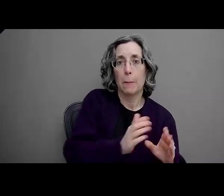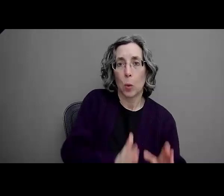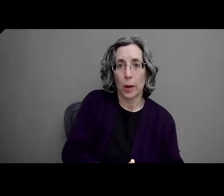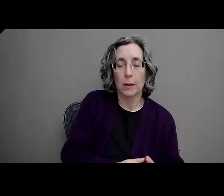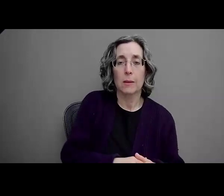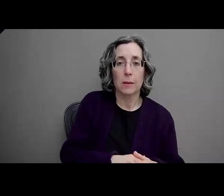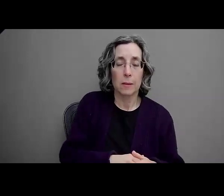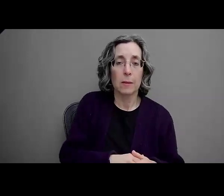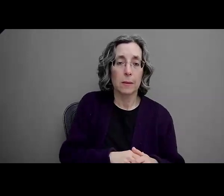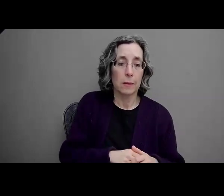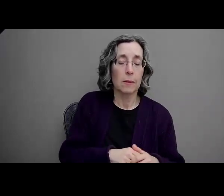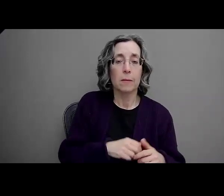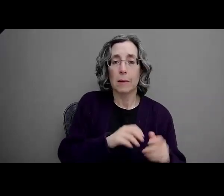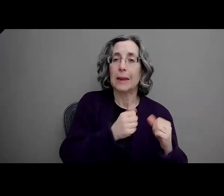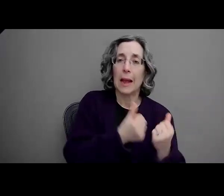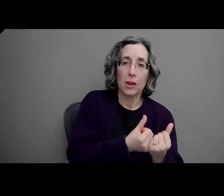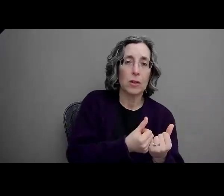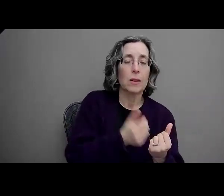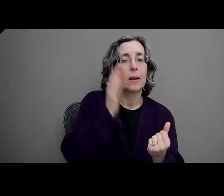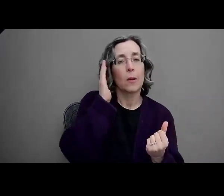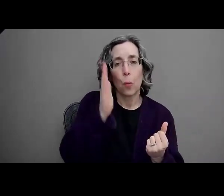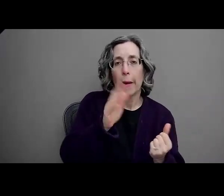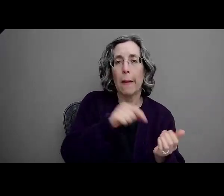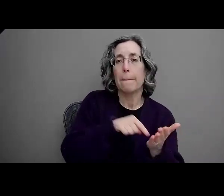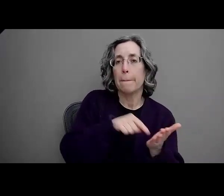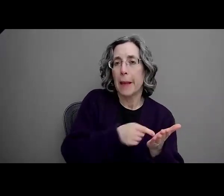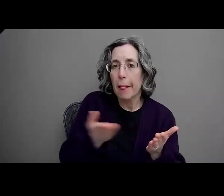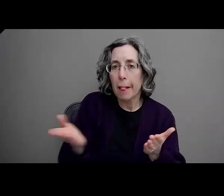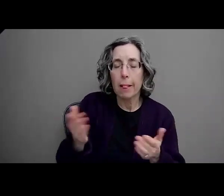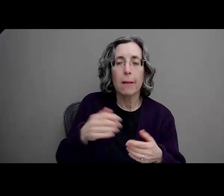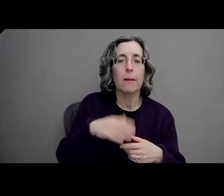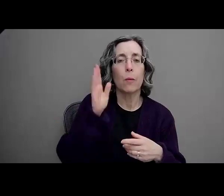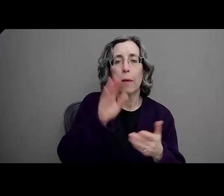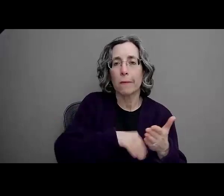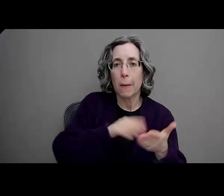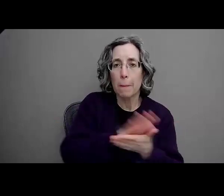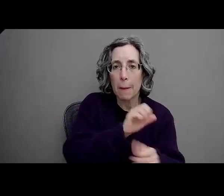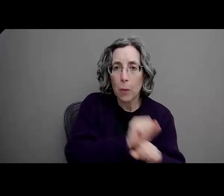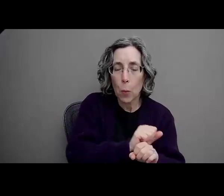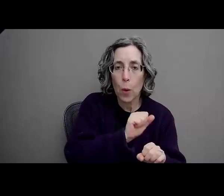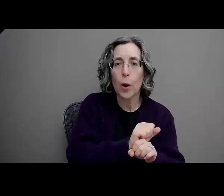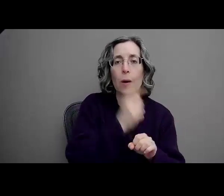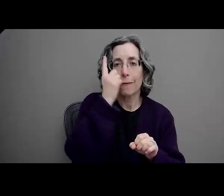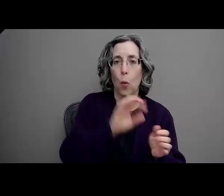those agencies, and the agency helps them with the paperwork and the agency does the invoicing and that sort of